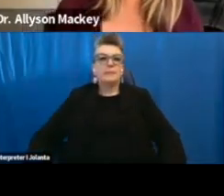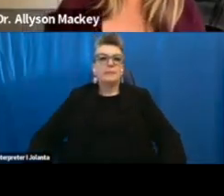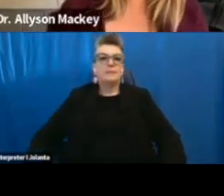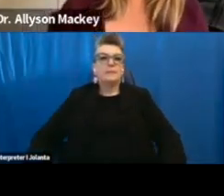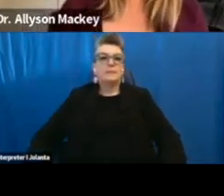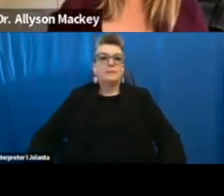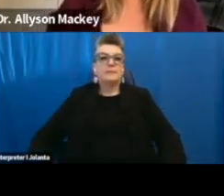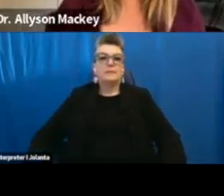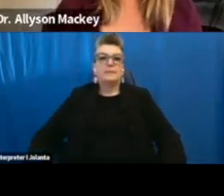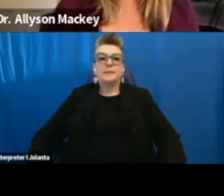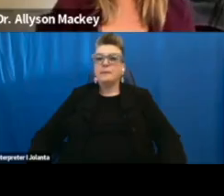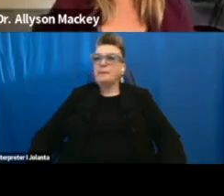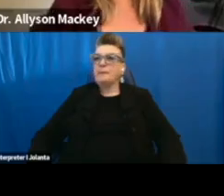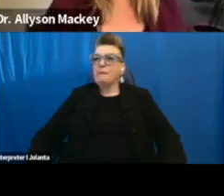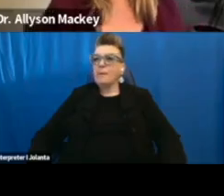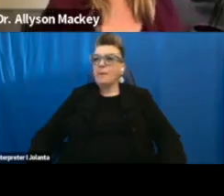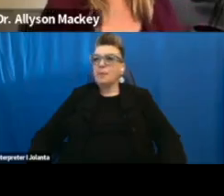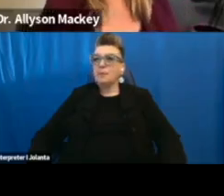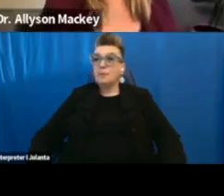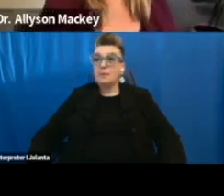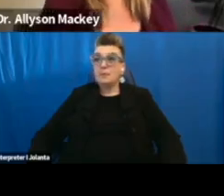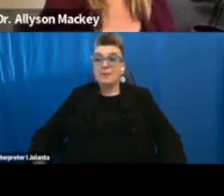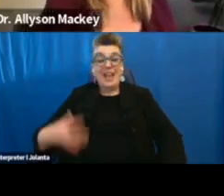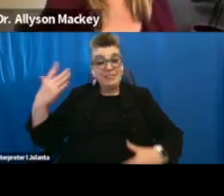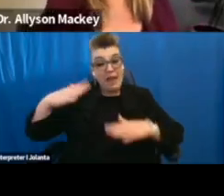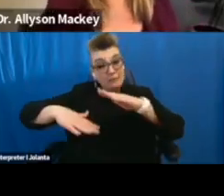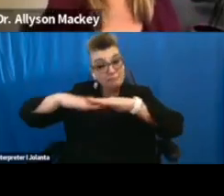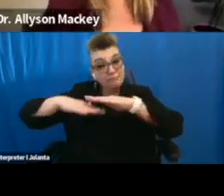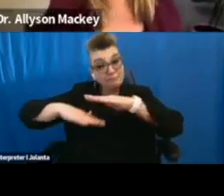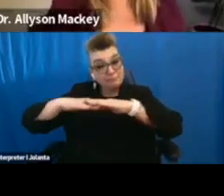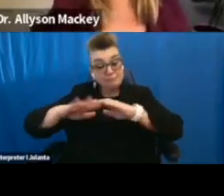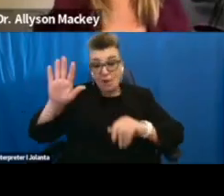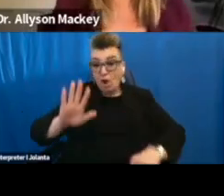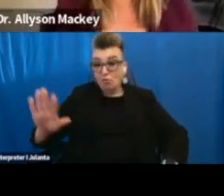this uh pattern of a plateau around age 8 we've now been able to uh replicate in a